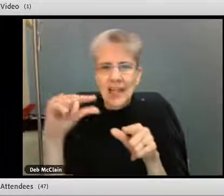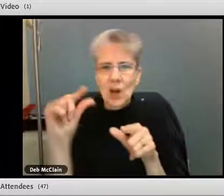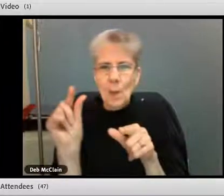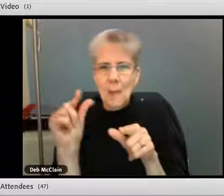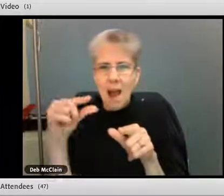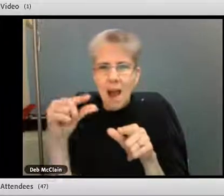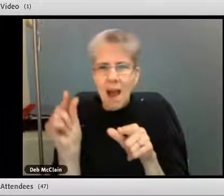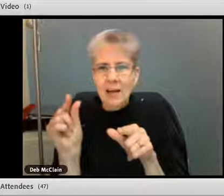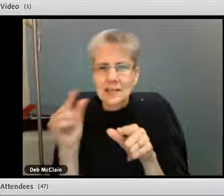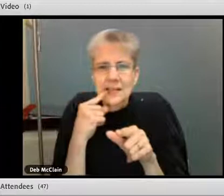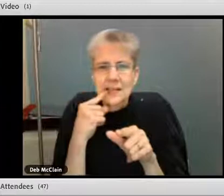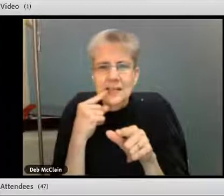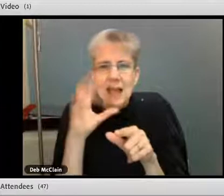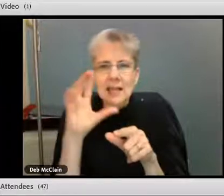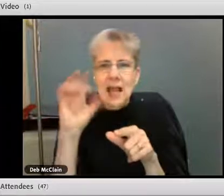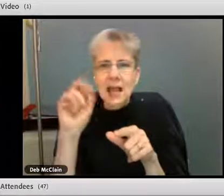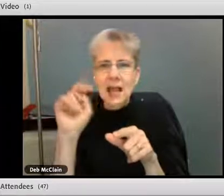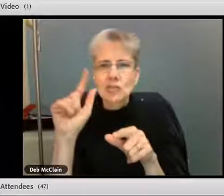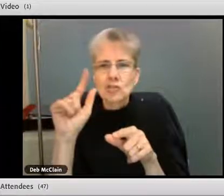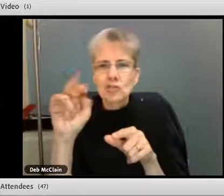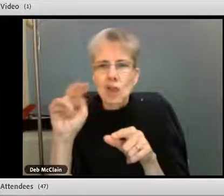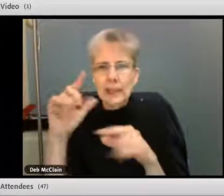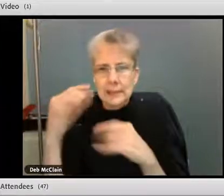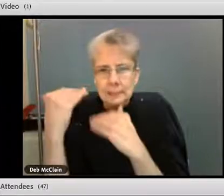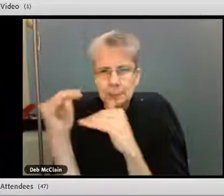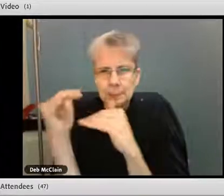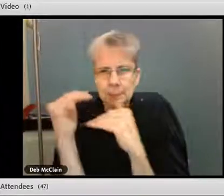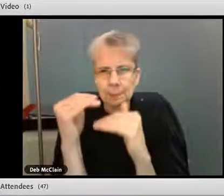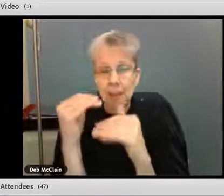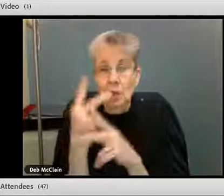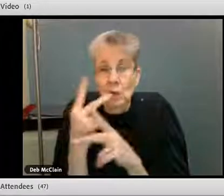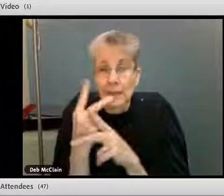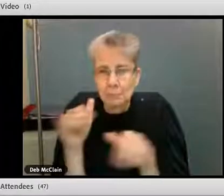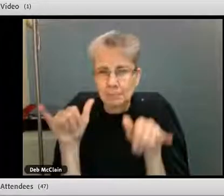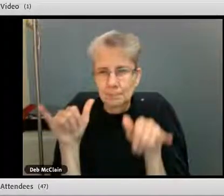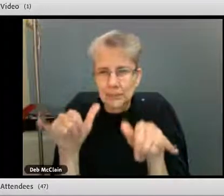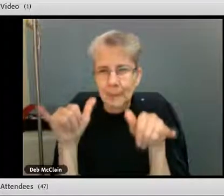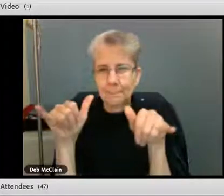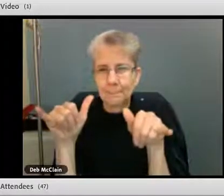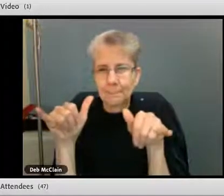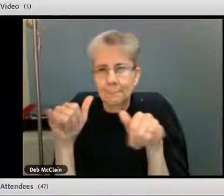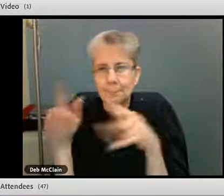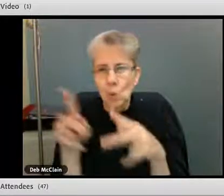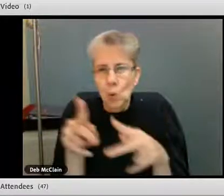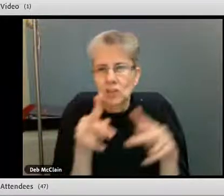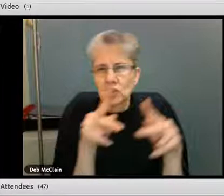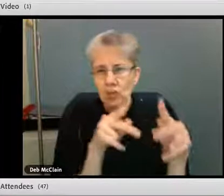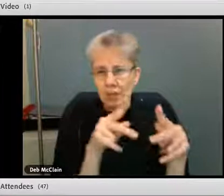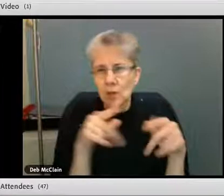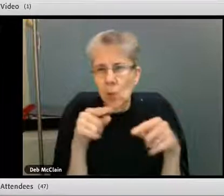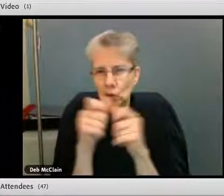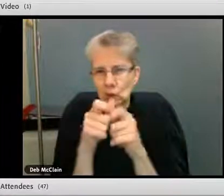and it will keep it for you properly constrained. So that the dimensions won't change.